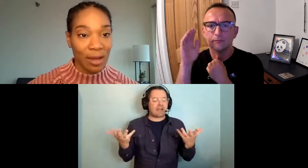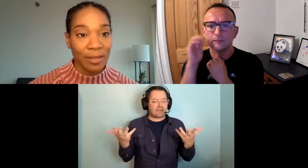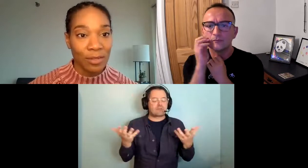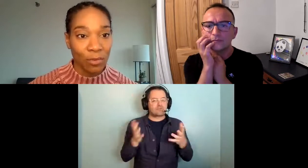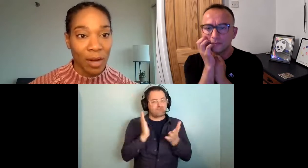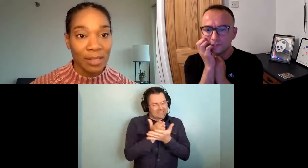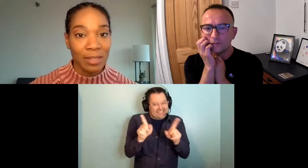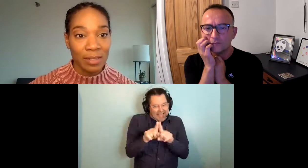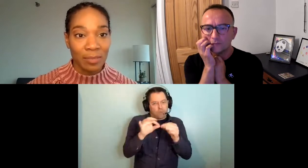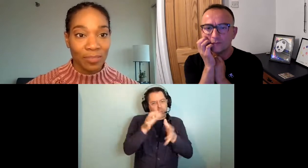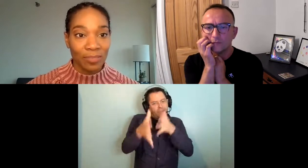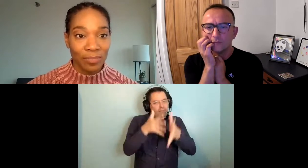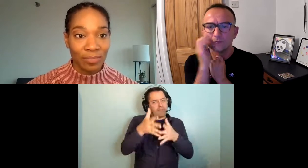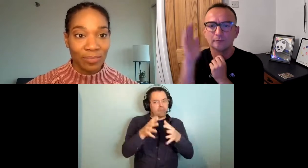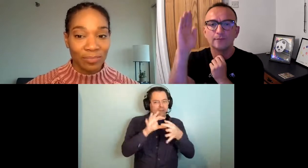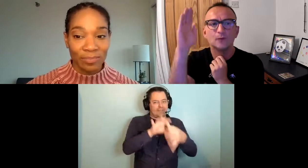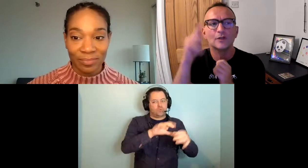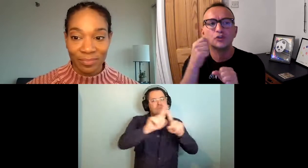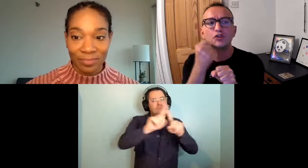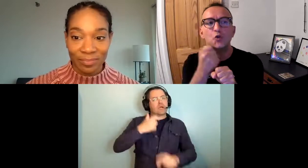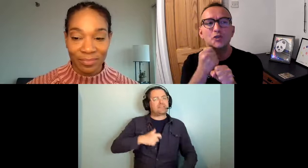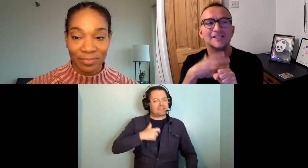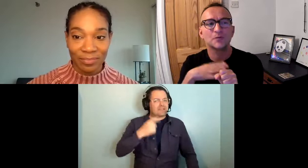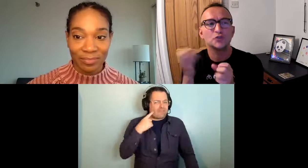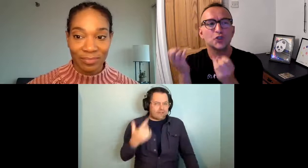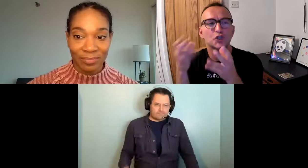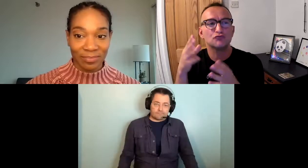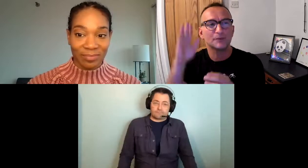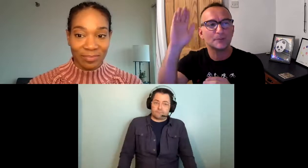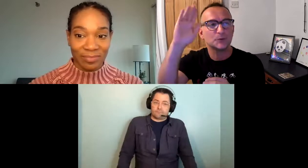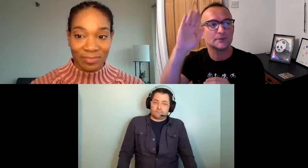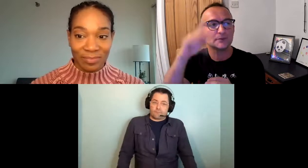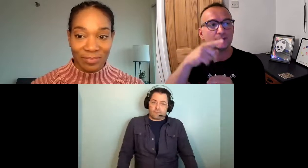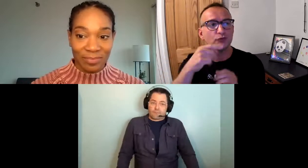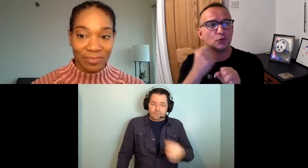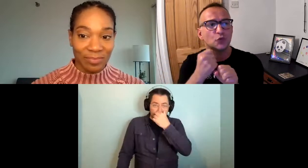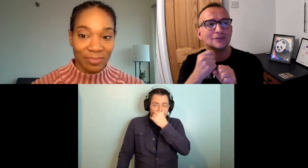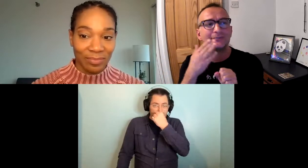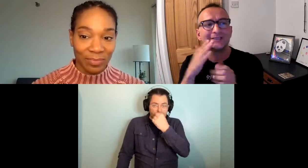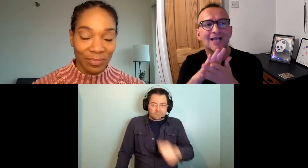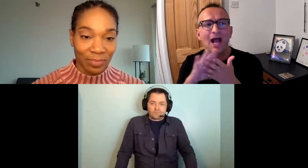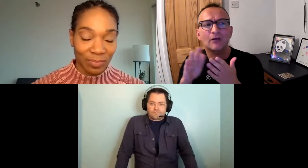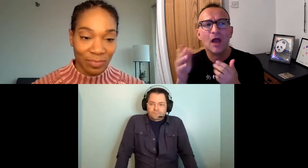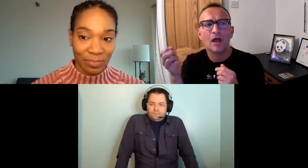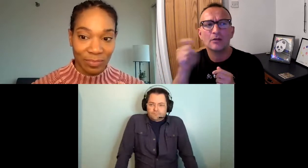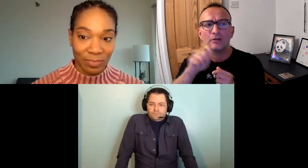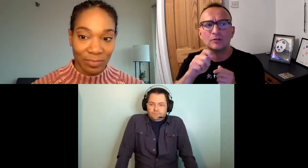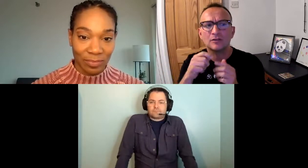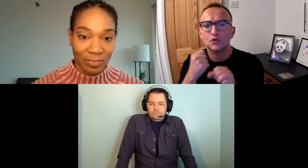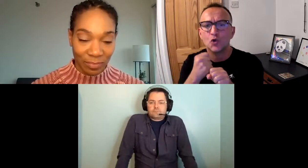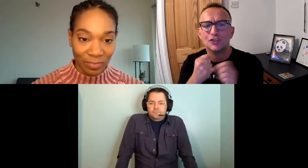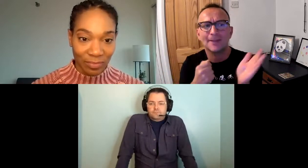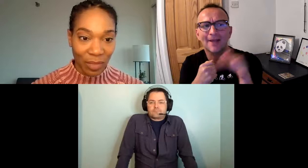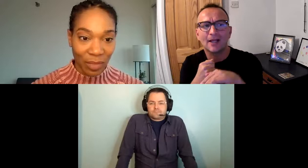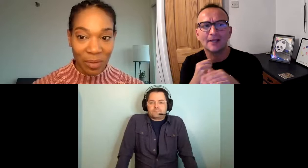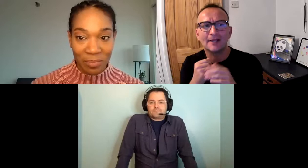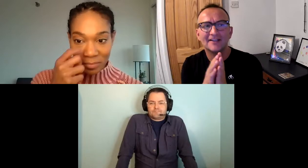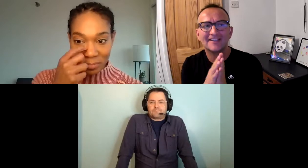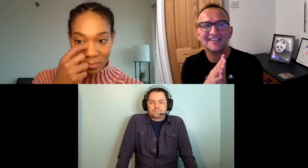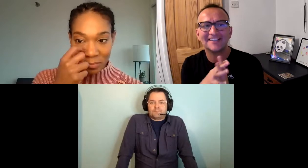Gordie would like to make another contribution.